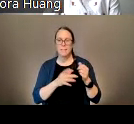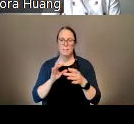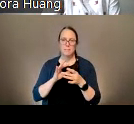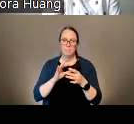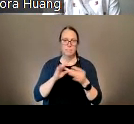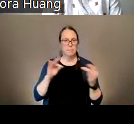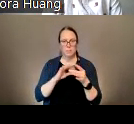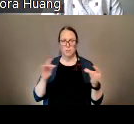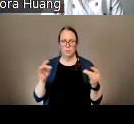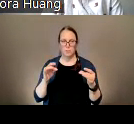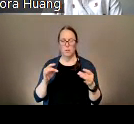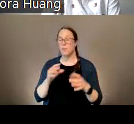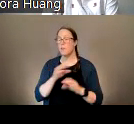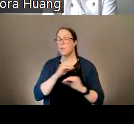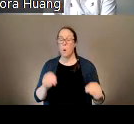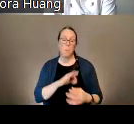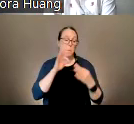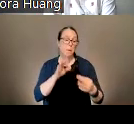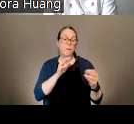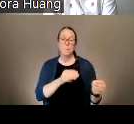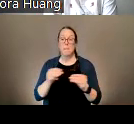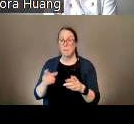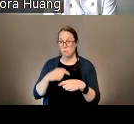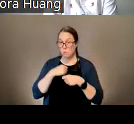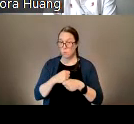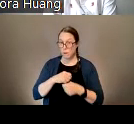to creating these documents.